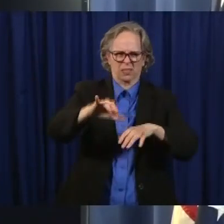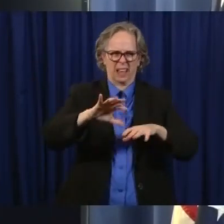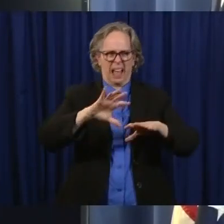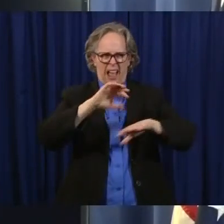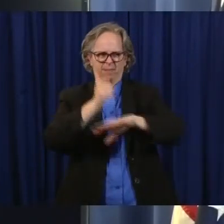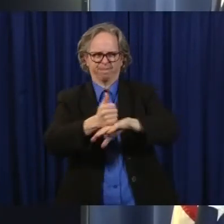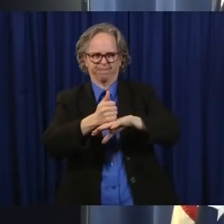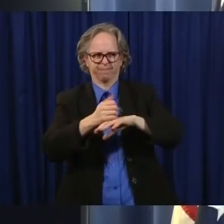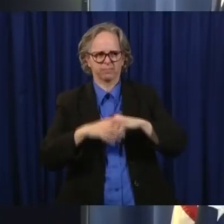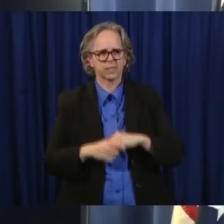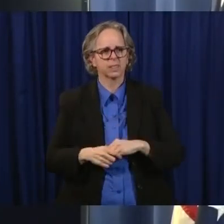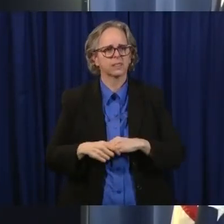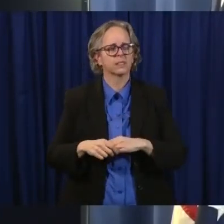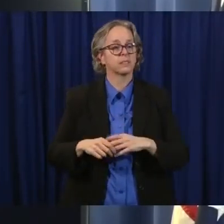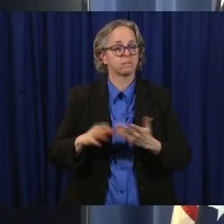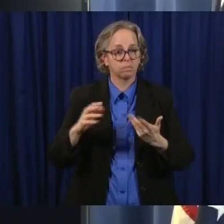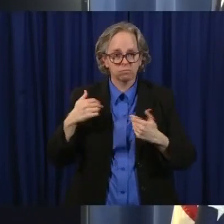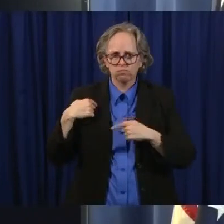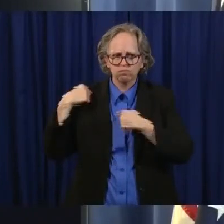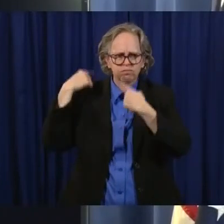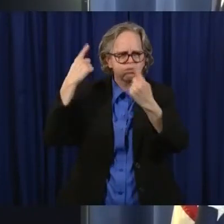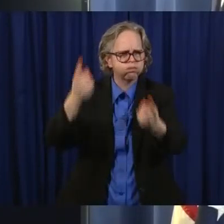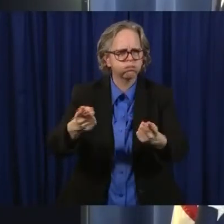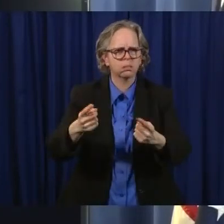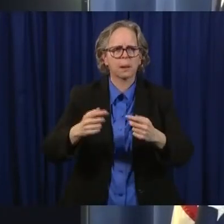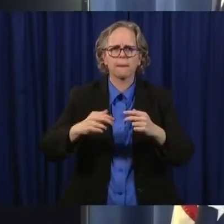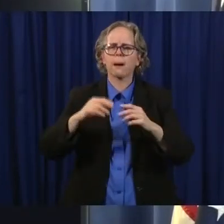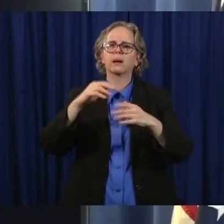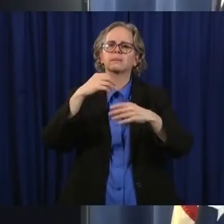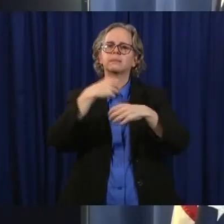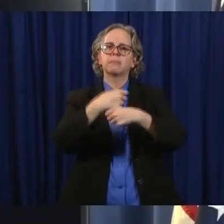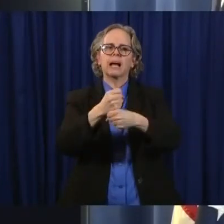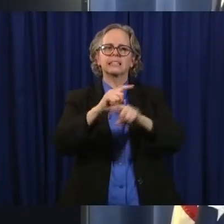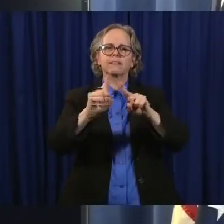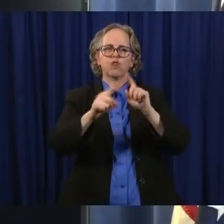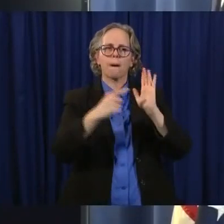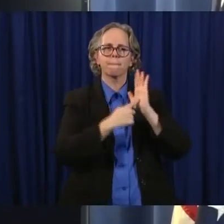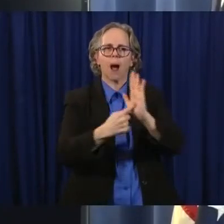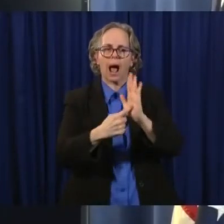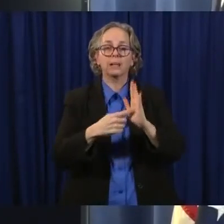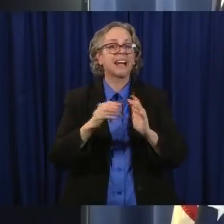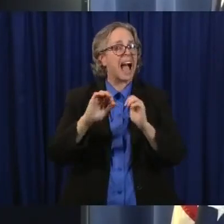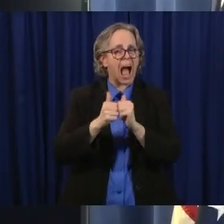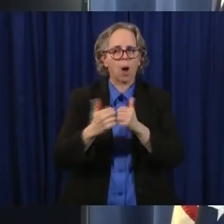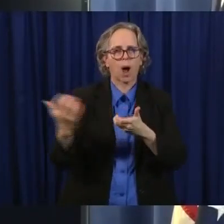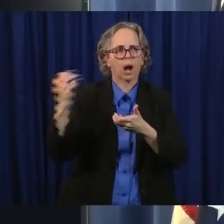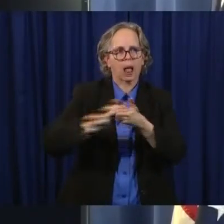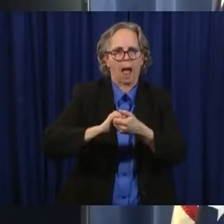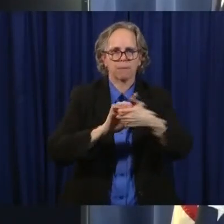I'M A CORE FACULTY MEMBER WITH THE SUSTAINABILITY INSTITUTE AS WELL AS THE INFECTIOUS DISEASE INSTITUTE. PART OF THAT IS BECAUSE A LOT